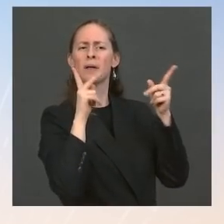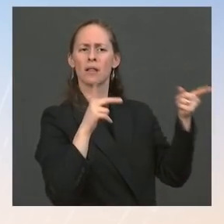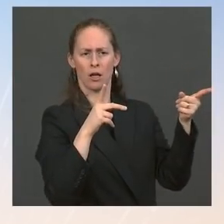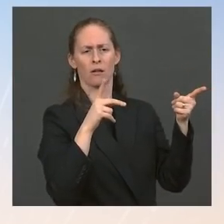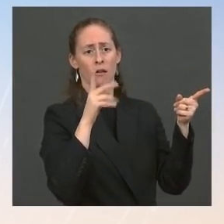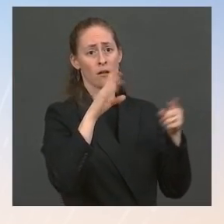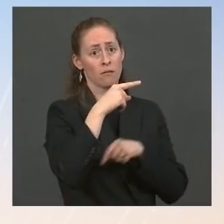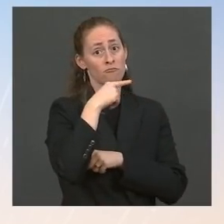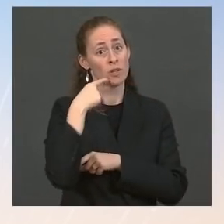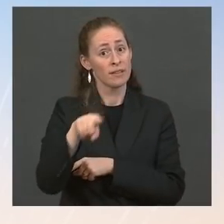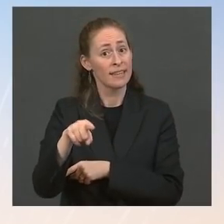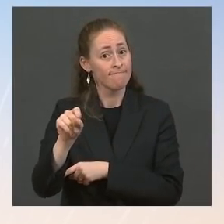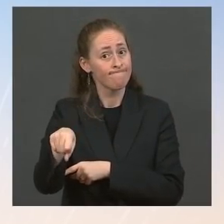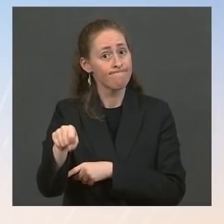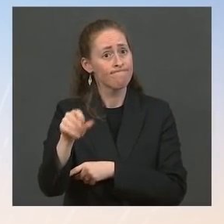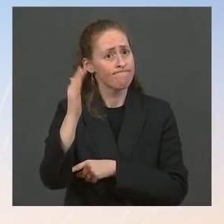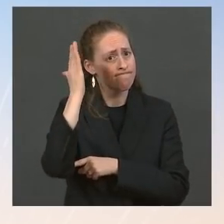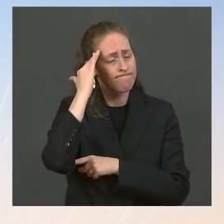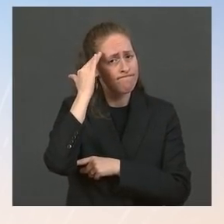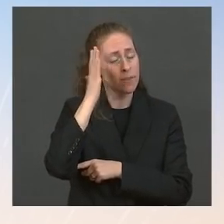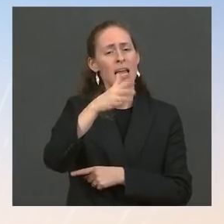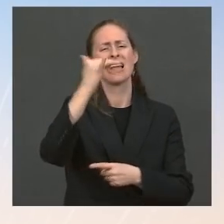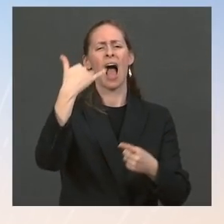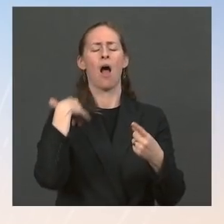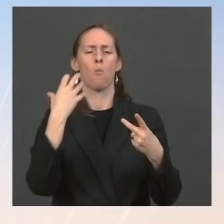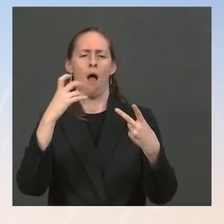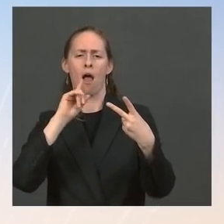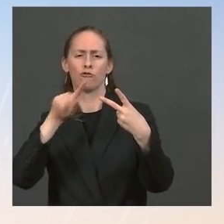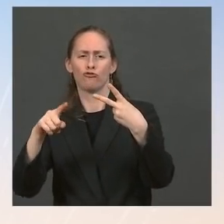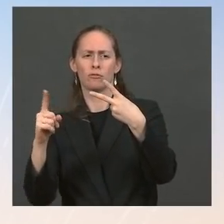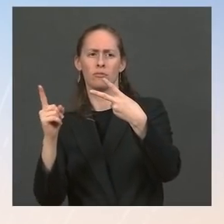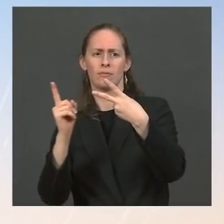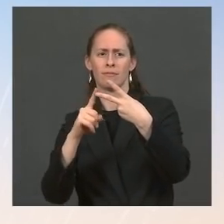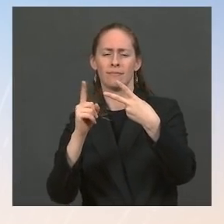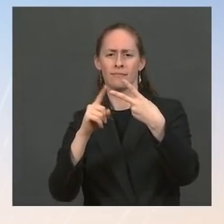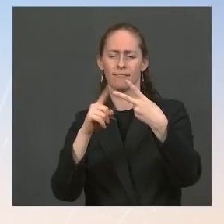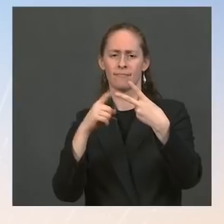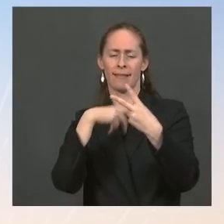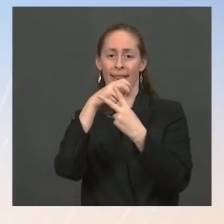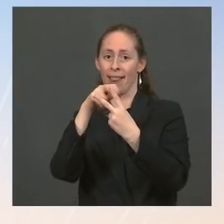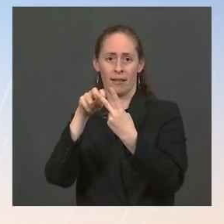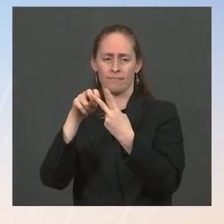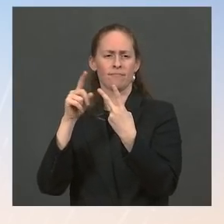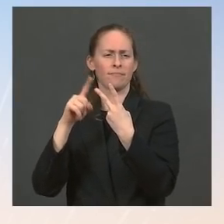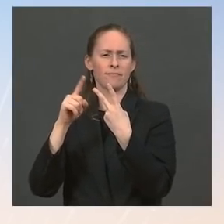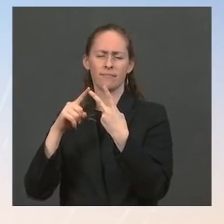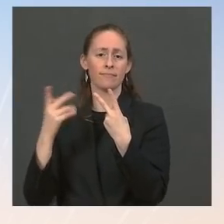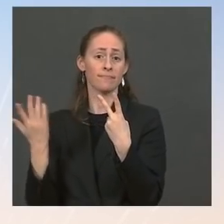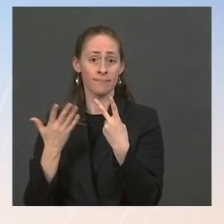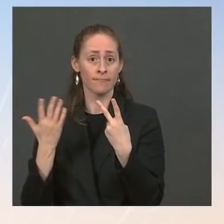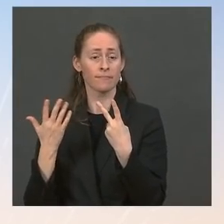Okay. To go to your New Hampshire question, quickly switching topics: The President is going there because there is a broken-down bridge